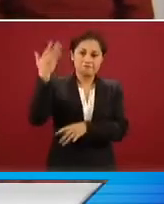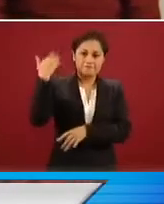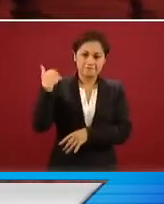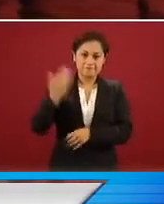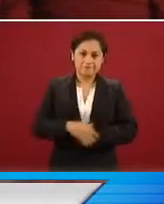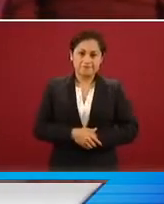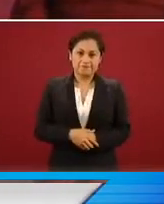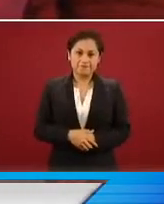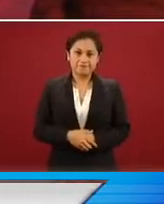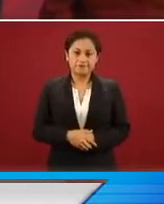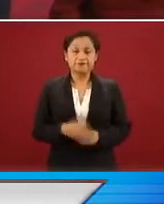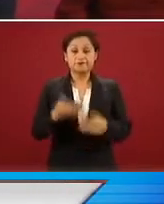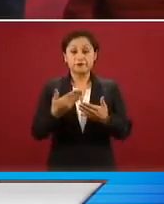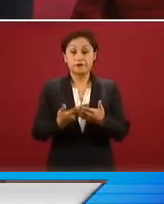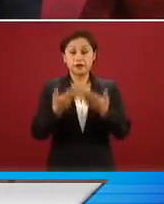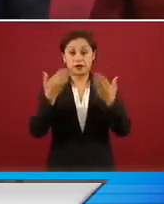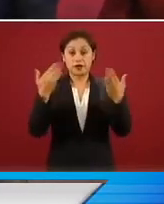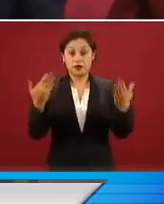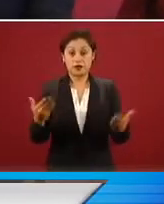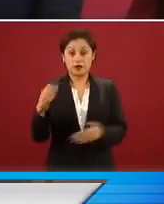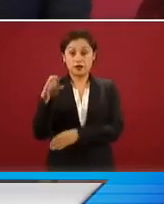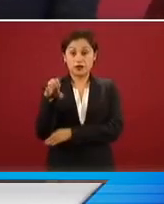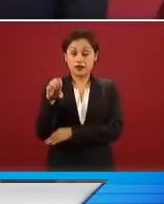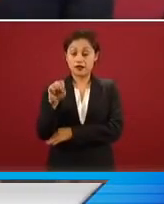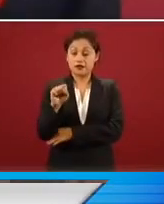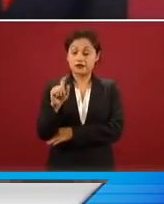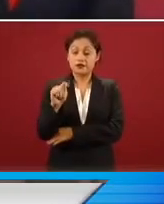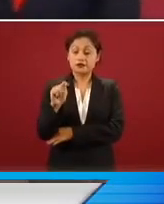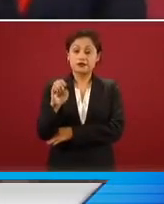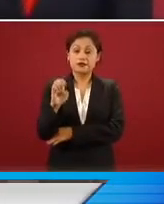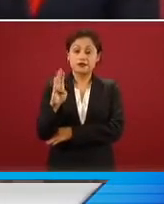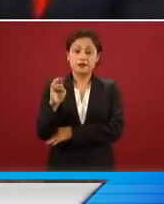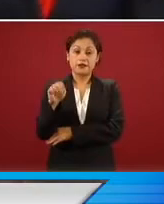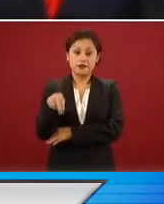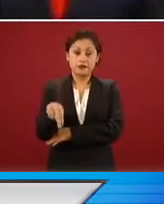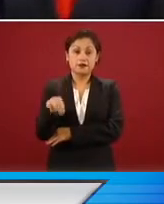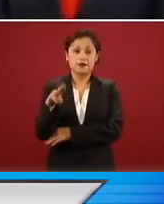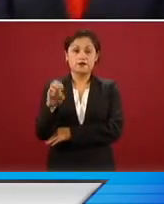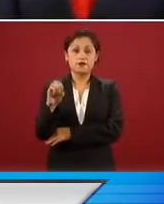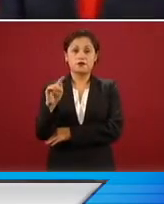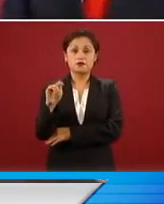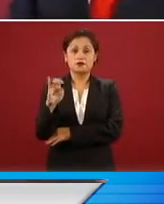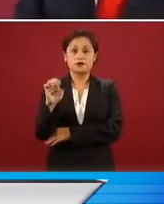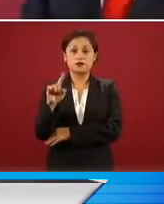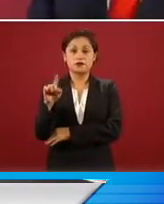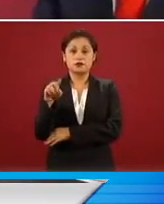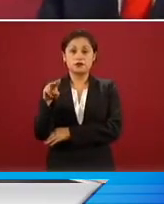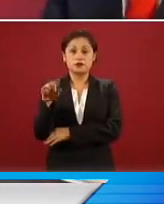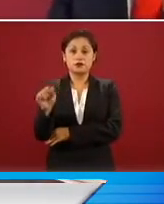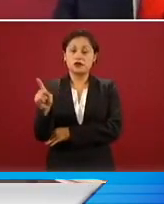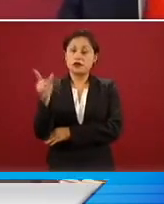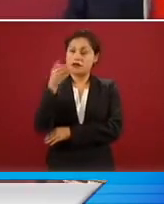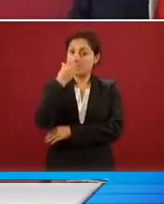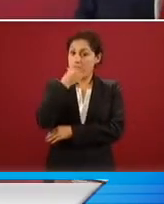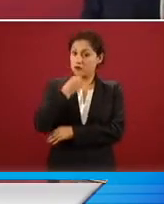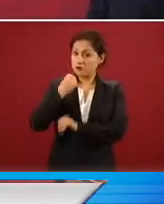The president says he is confident that the former director of Pemex will be extradited to Mexico after his detention yesterday in Spain